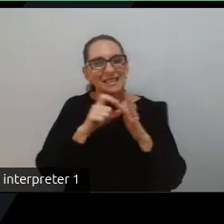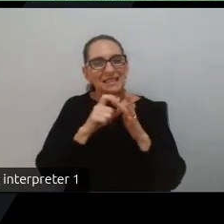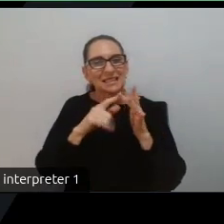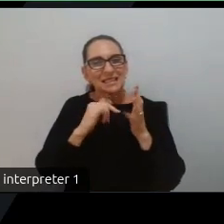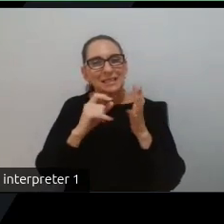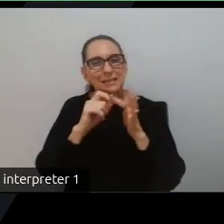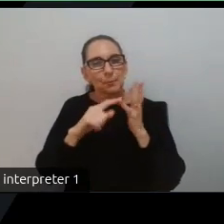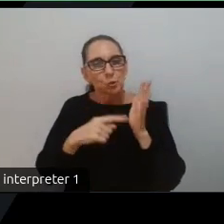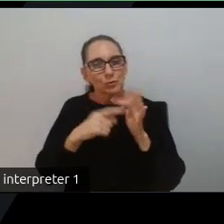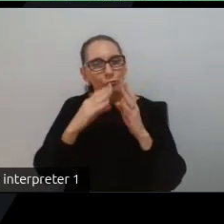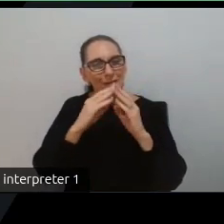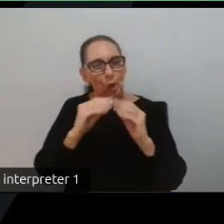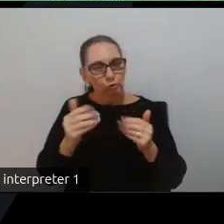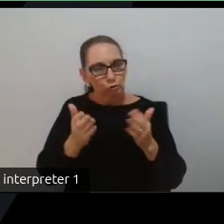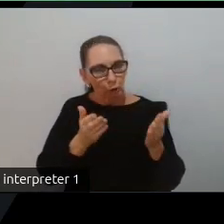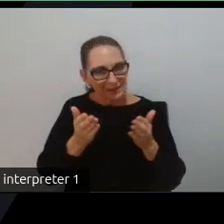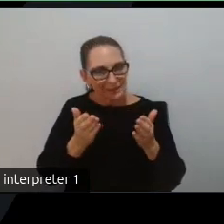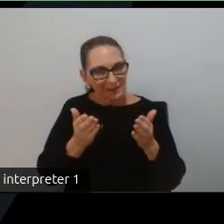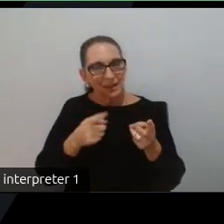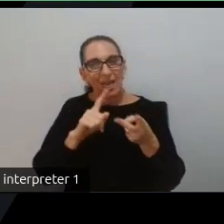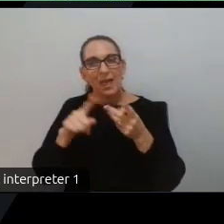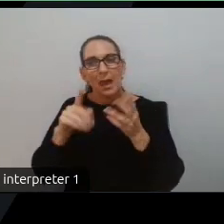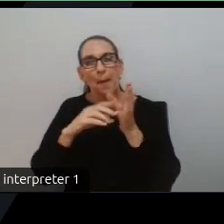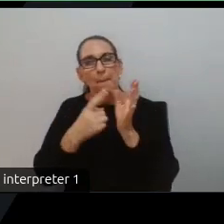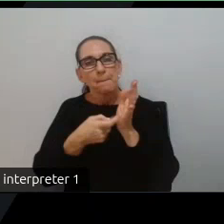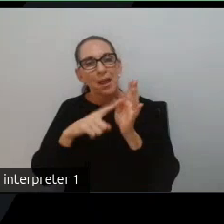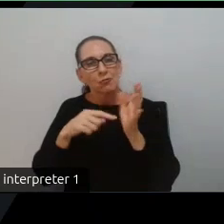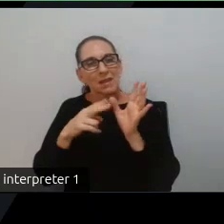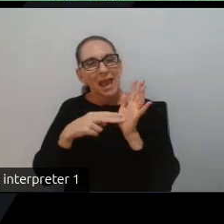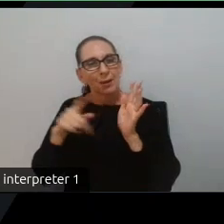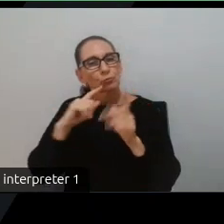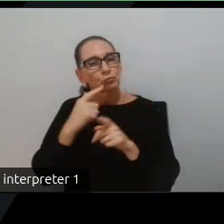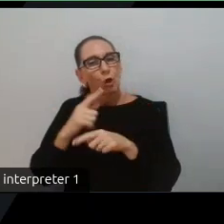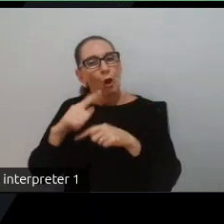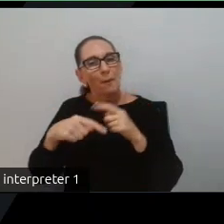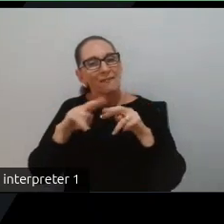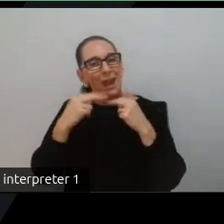over to Mary-Ann who's going to go through our family law services and Maree will finalize it